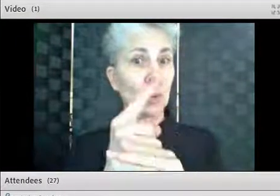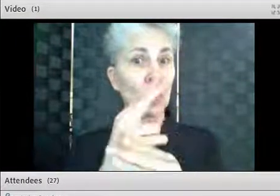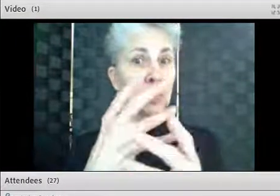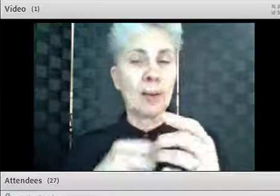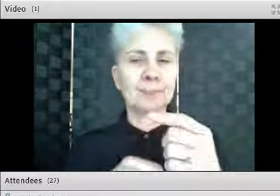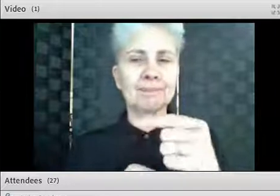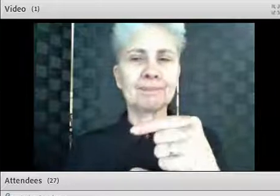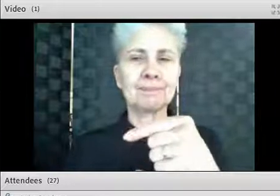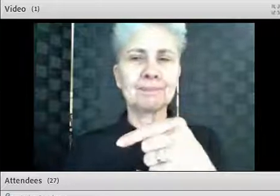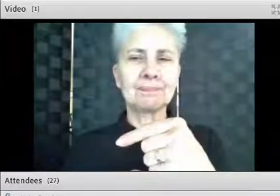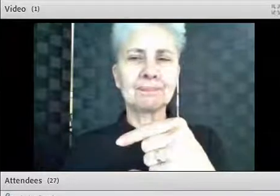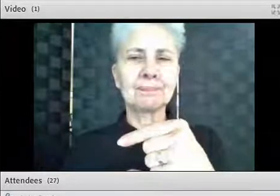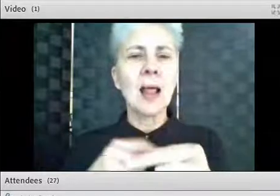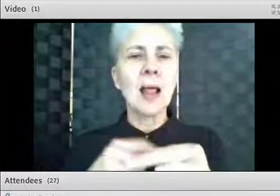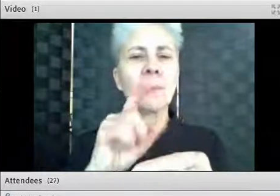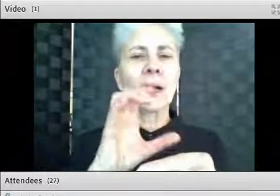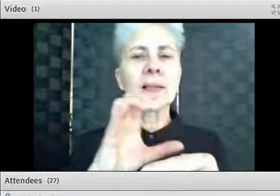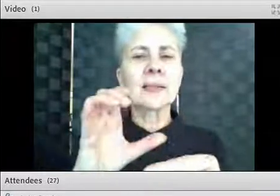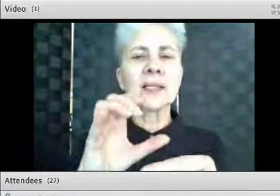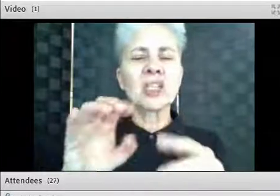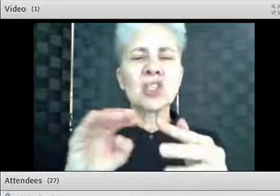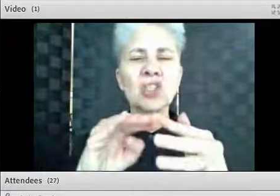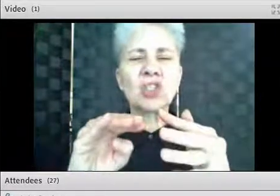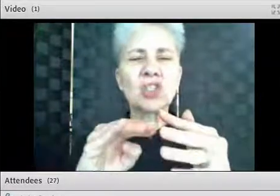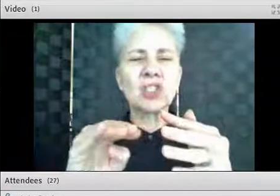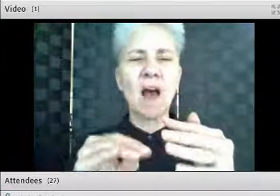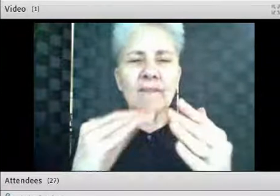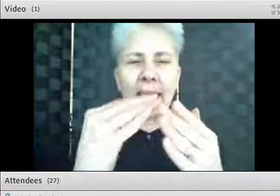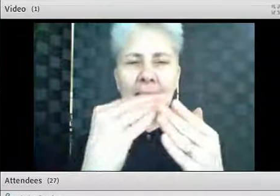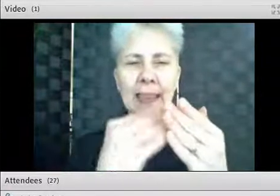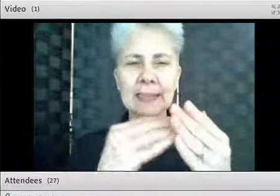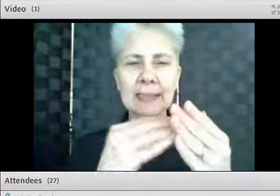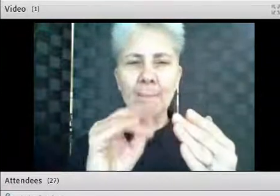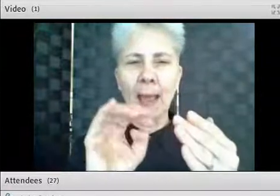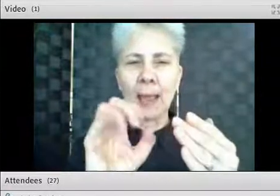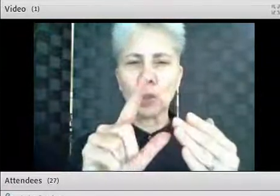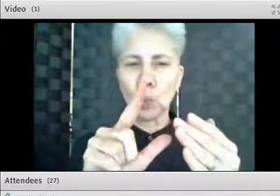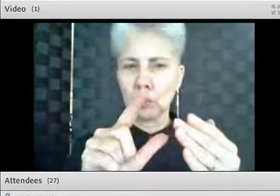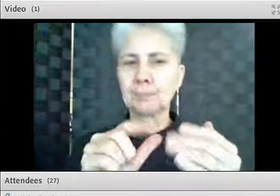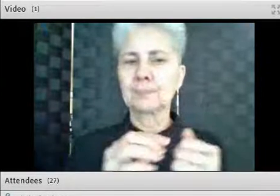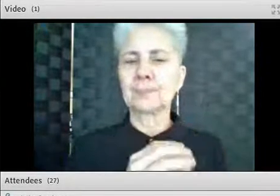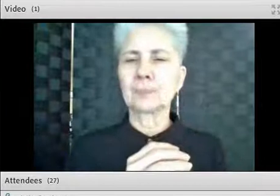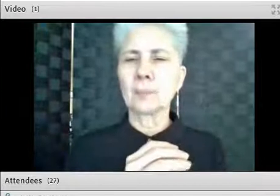and Shelflisting Manual, which is -- Hold on. Where's my little -- There we go.